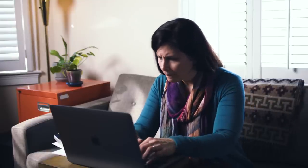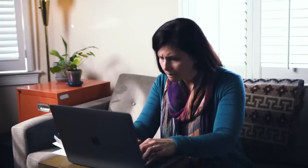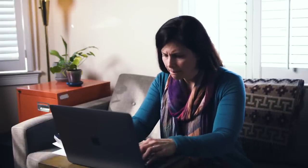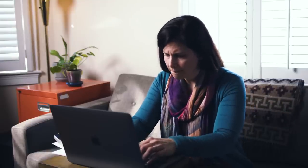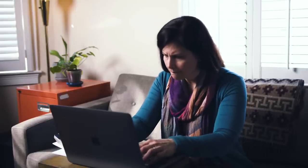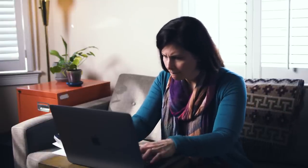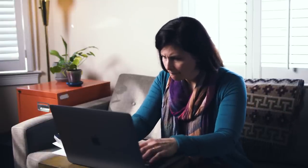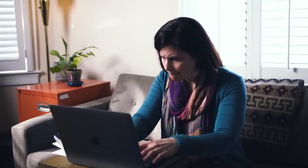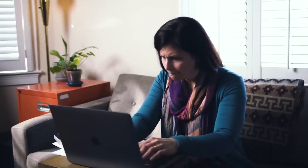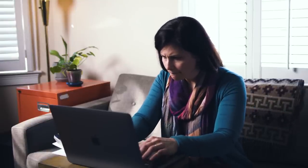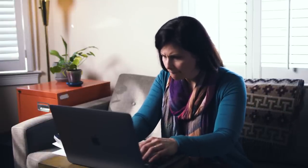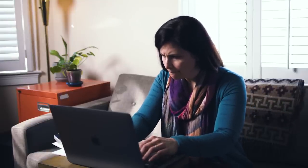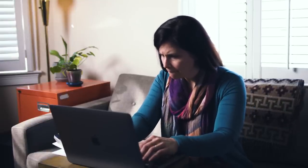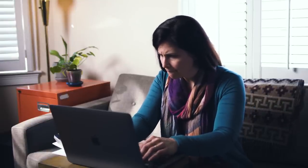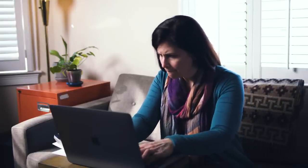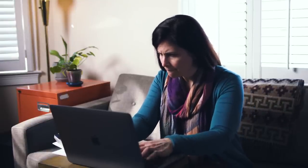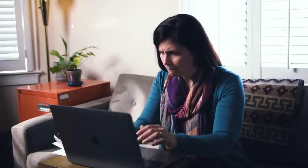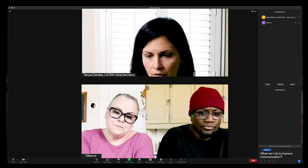[Typing]